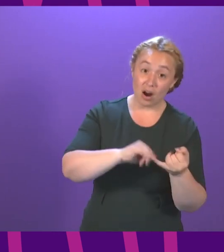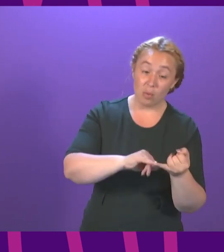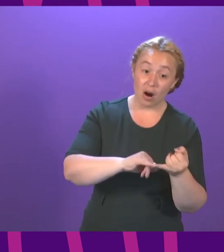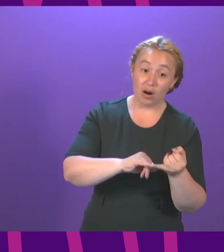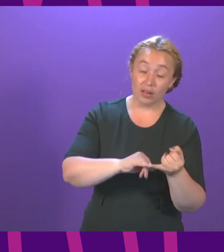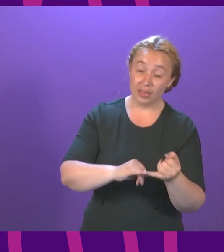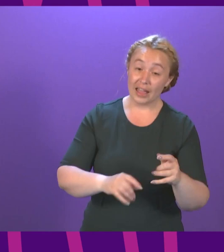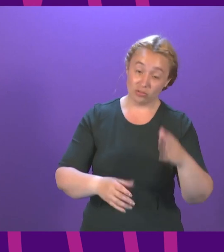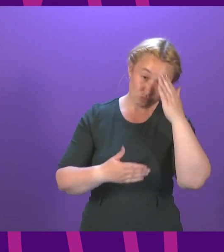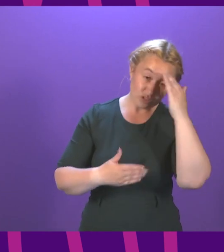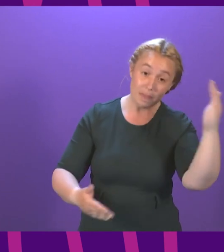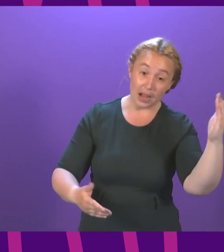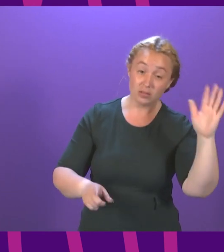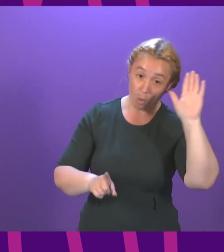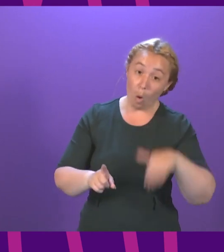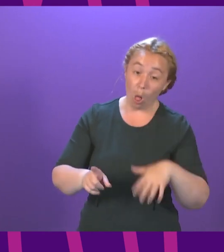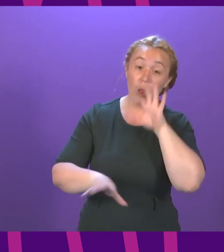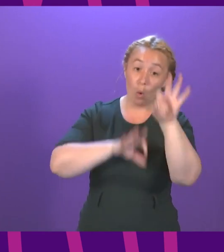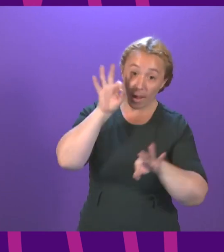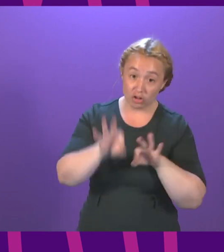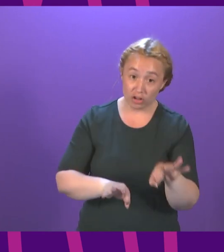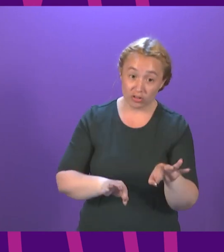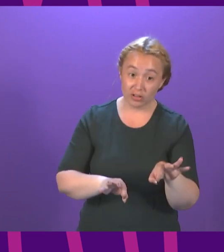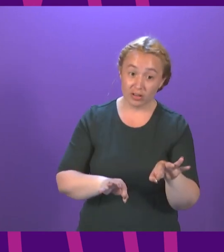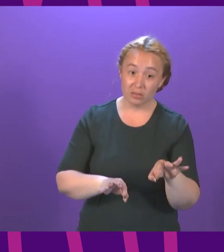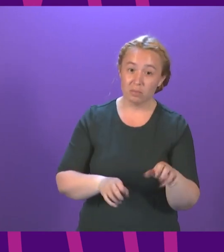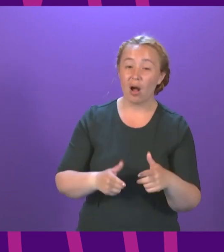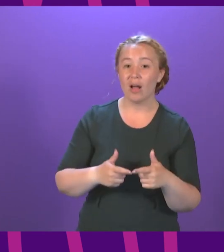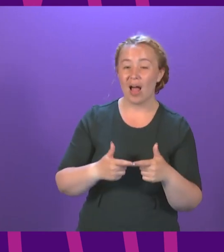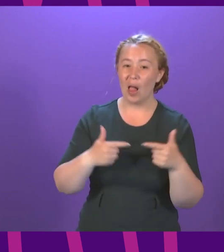the greatest of respect—there was quite a lot of glib soundbites in his questions,